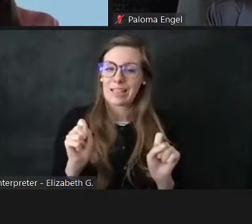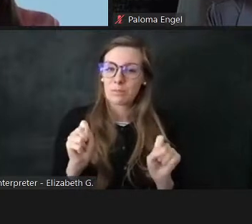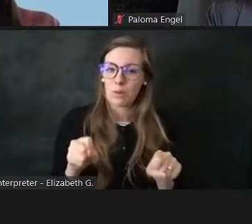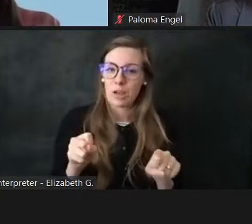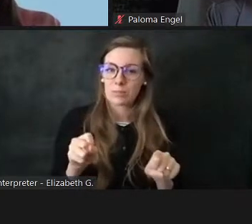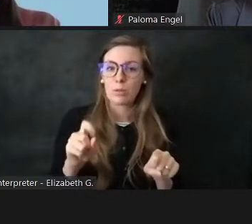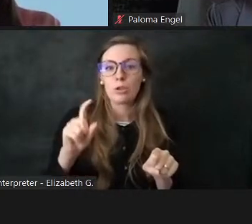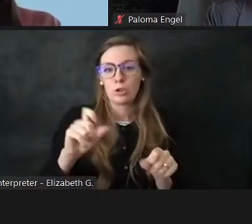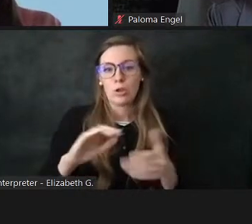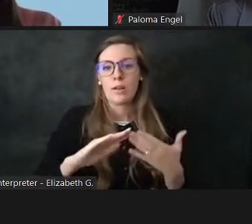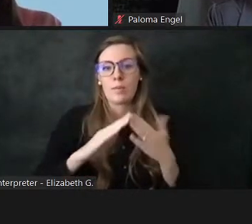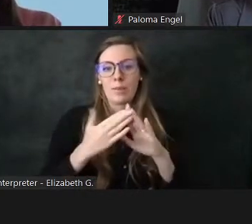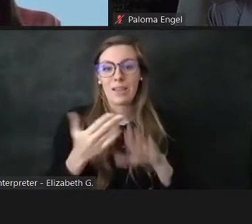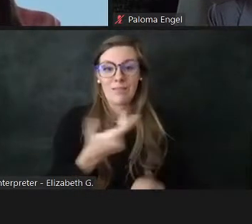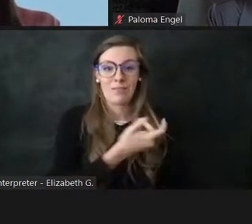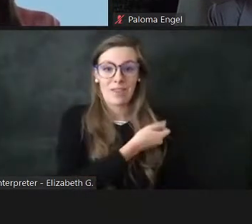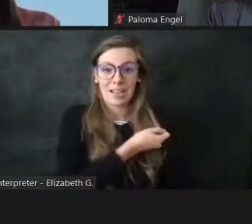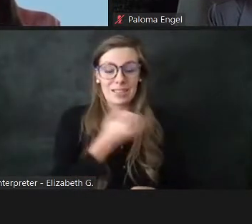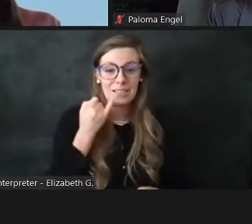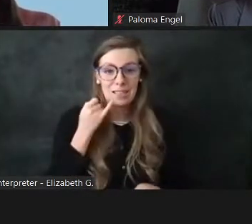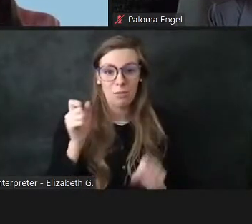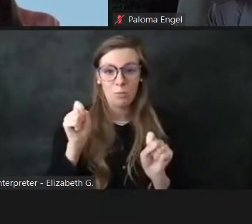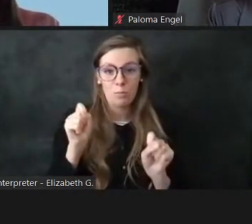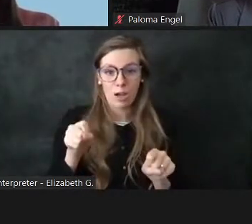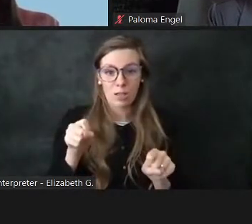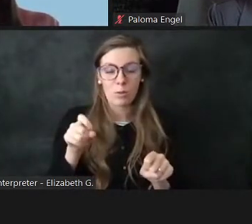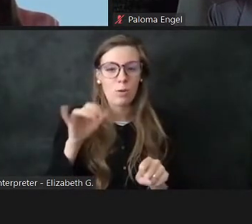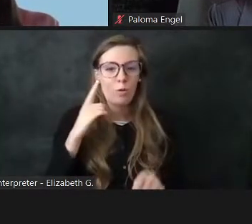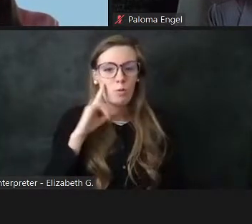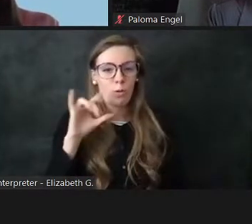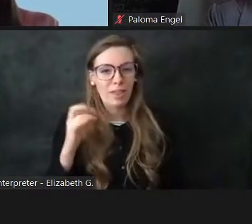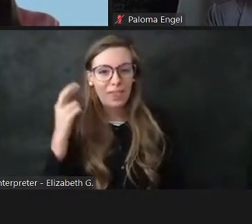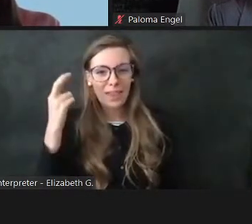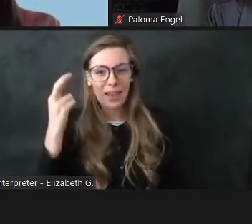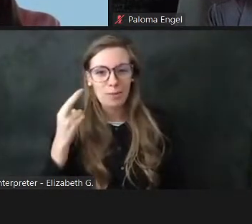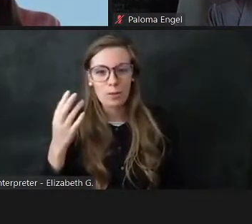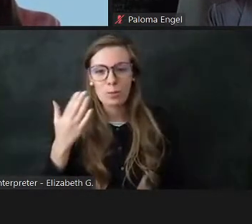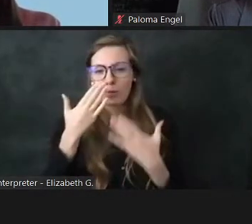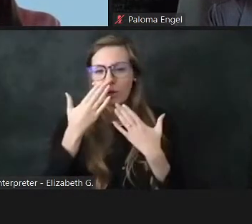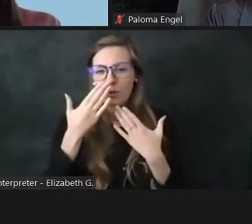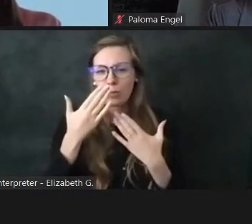And so for that reason, we will thank the Board of supervisors that have